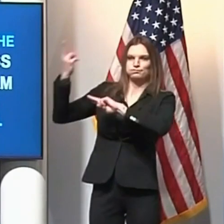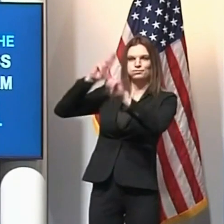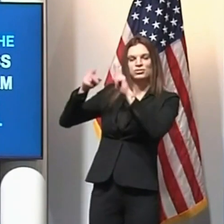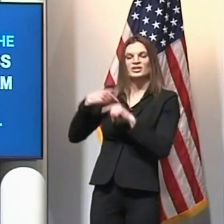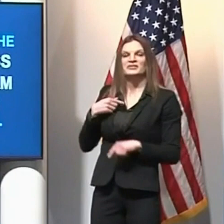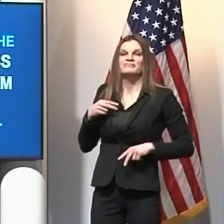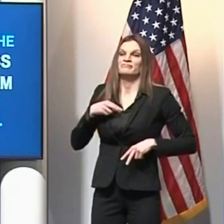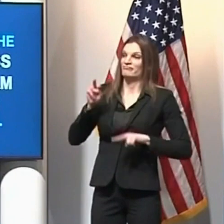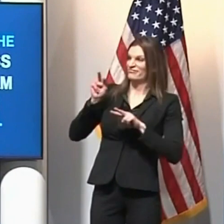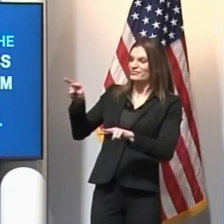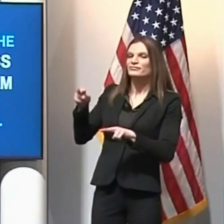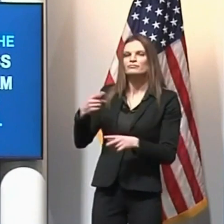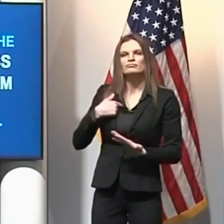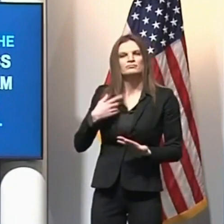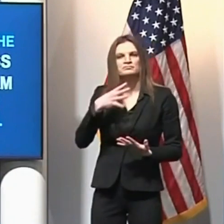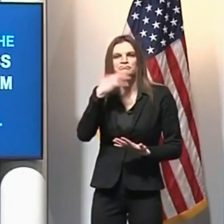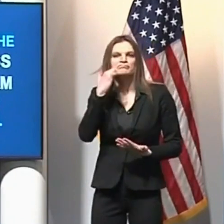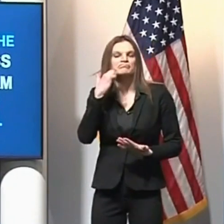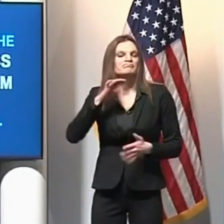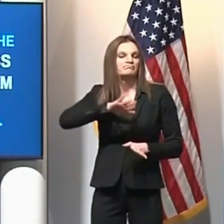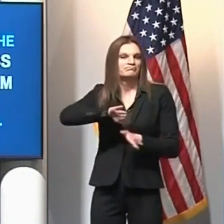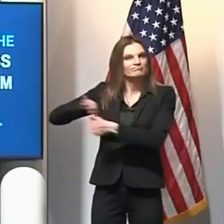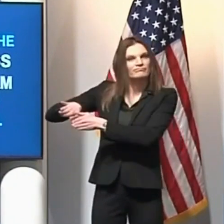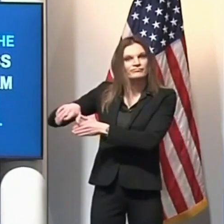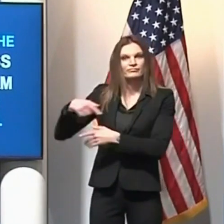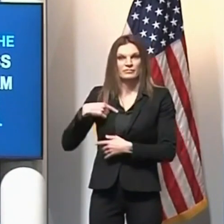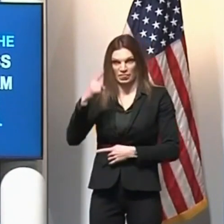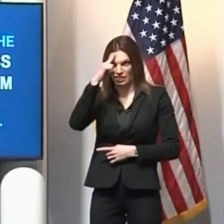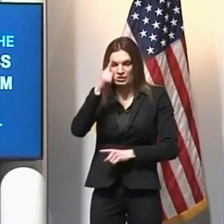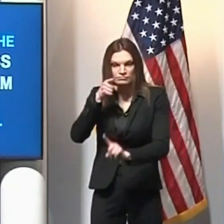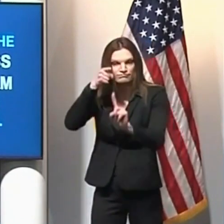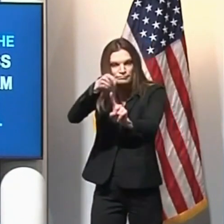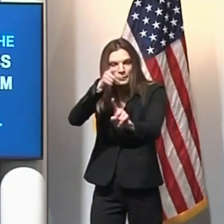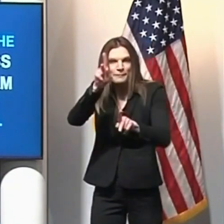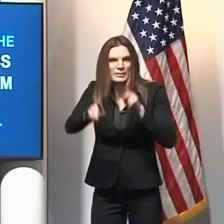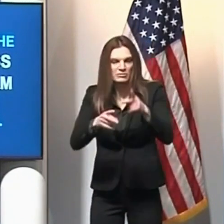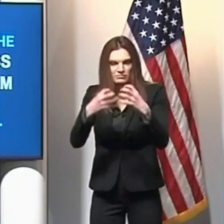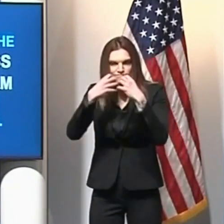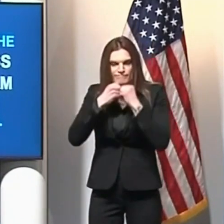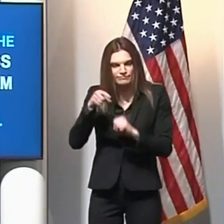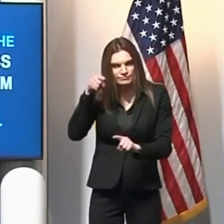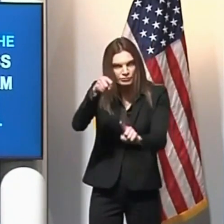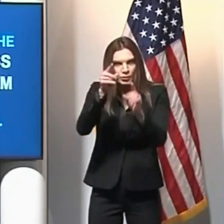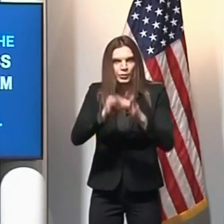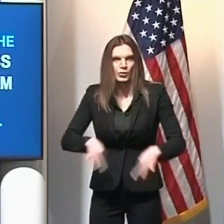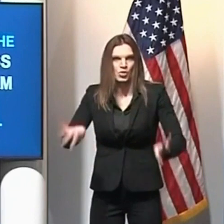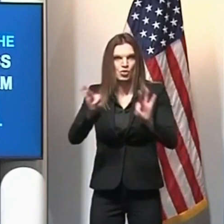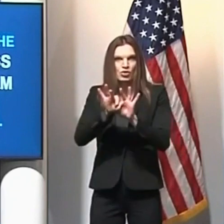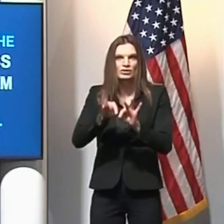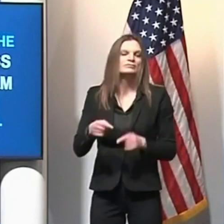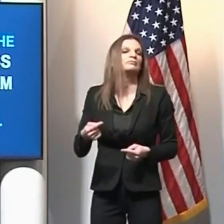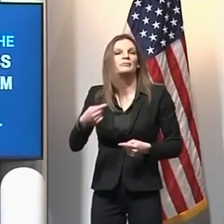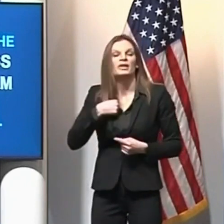CONSPIRACY THEORIES OR HURL INSULTS, I REMAIN READY, READY TO WORK TOGETHER TO DELIVER FOR